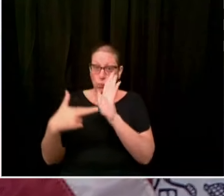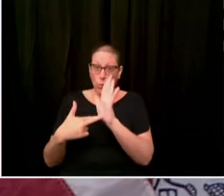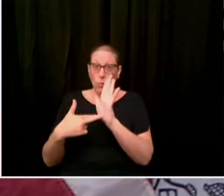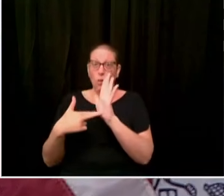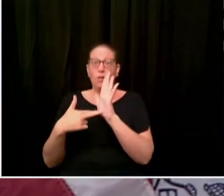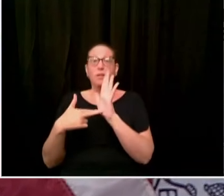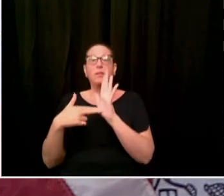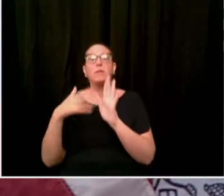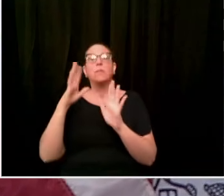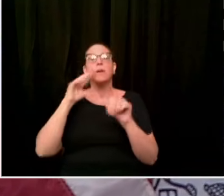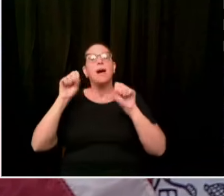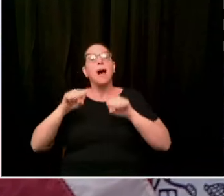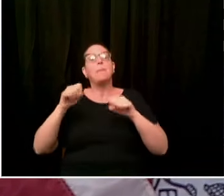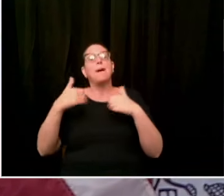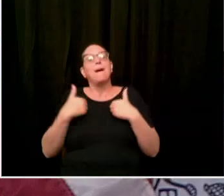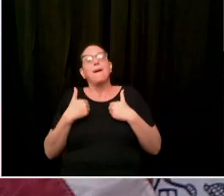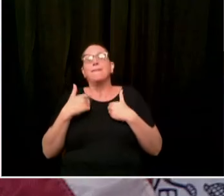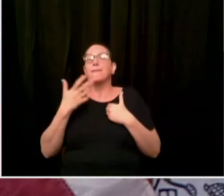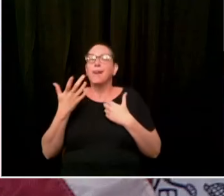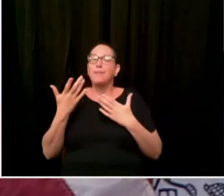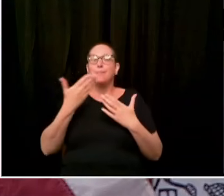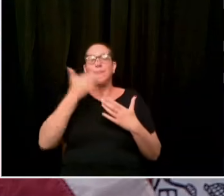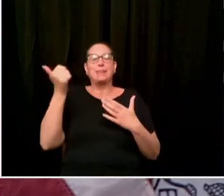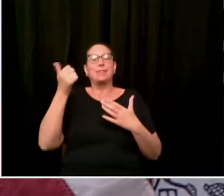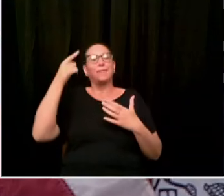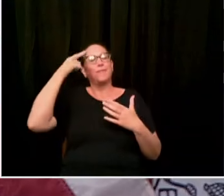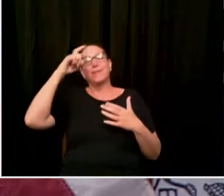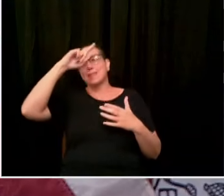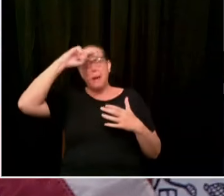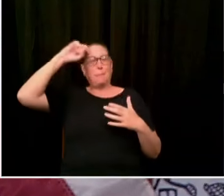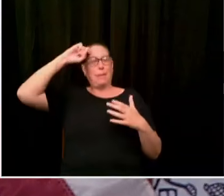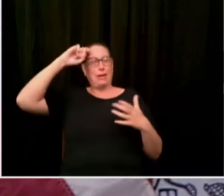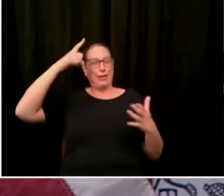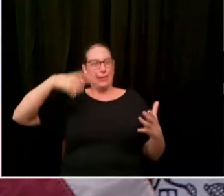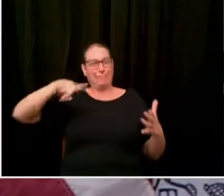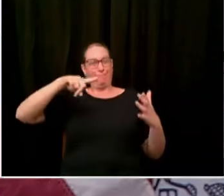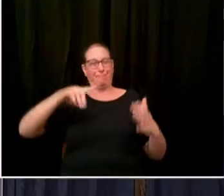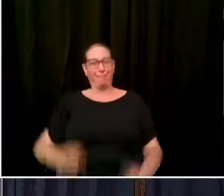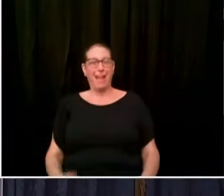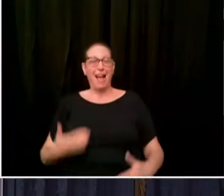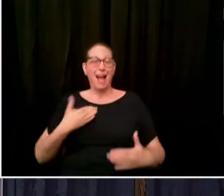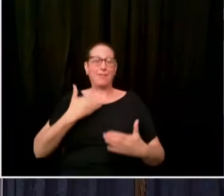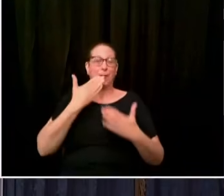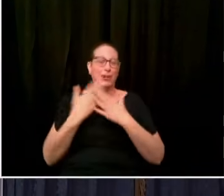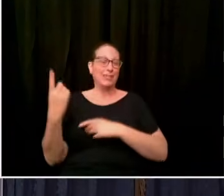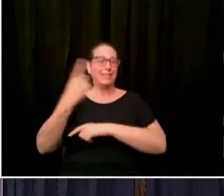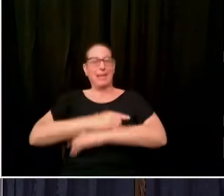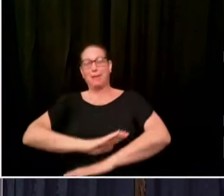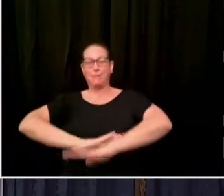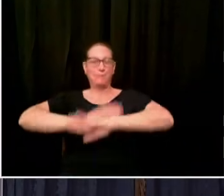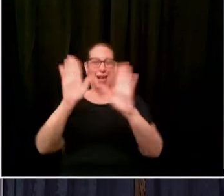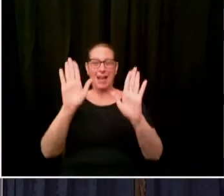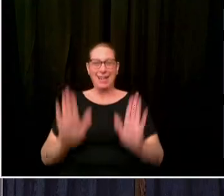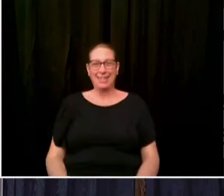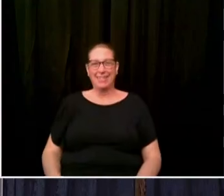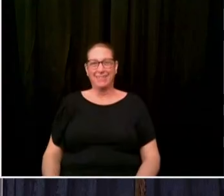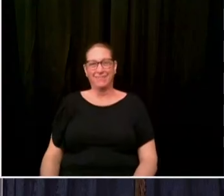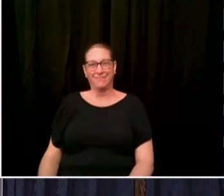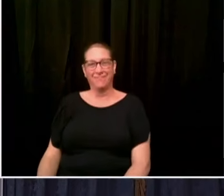A BETTER SUMMER AND A MUCH BETTER YEAR AHEAD. WE ALL NEED TO EARN IT TOGETHER AND I HAVE